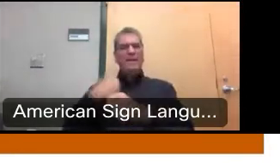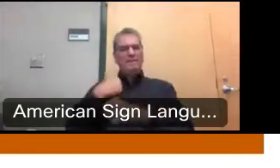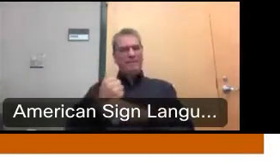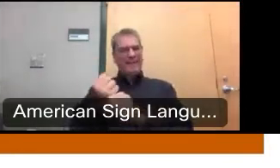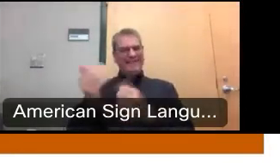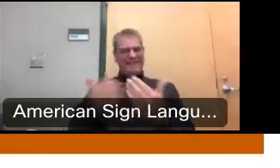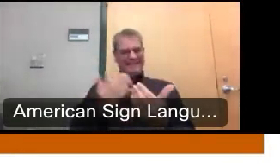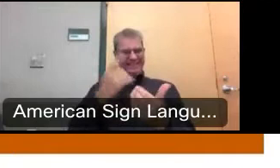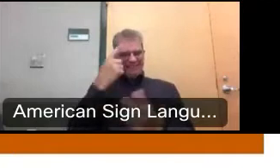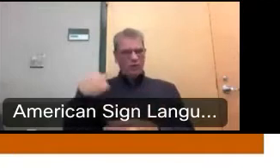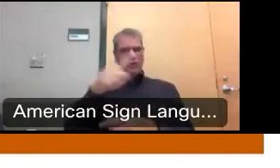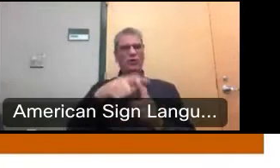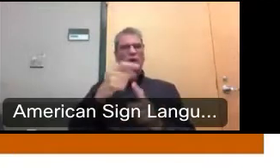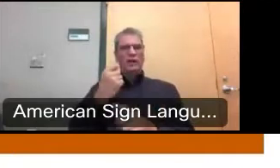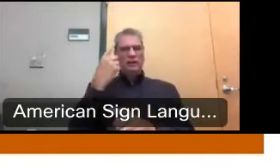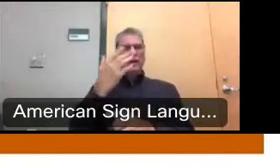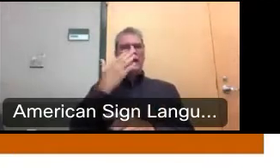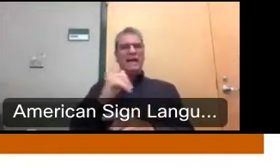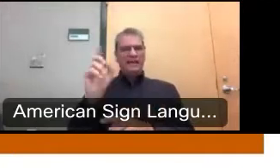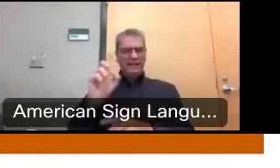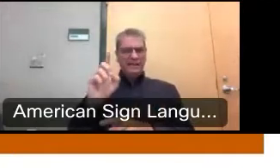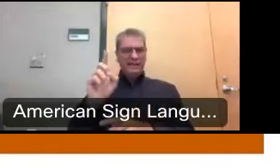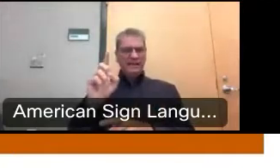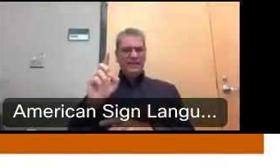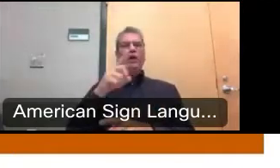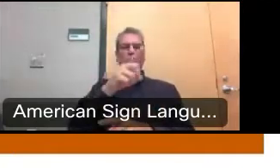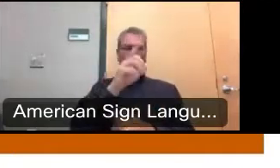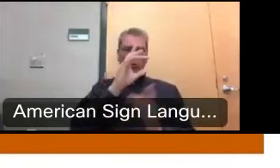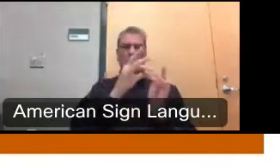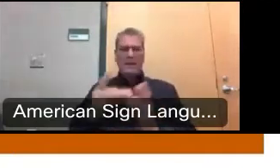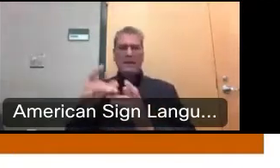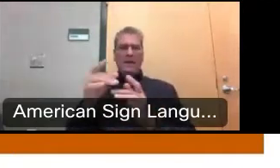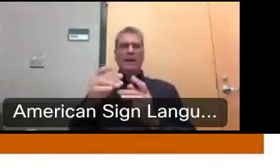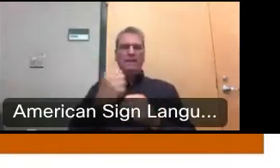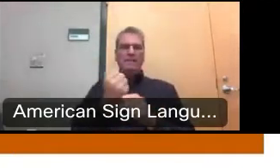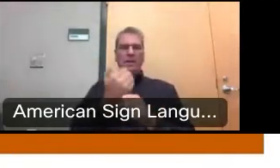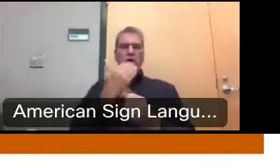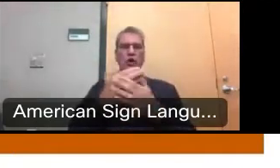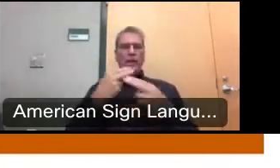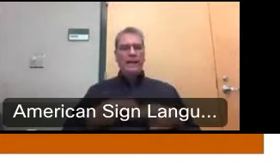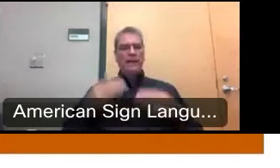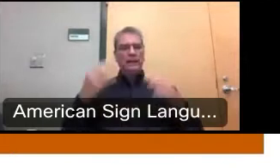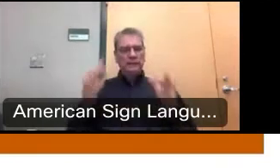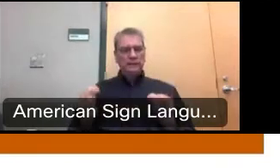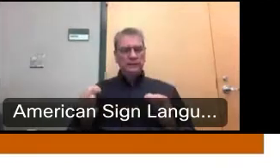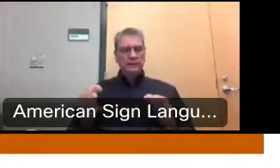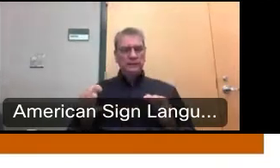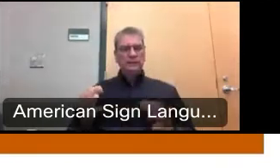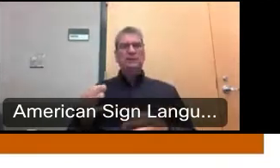understand diabetes of course, you're gonna make great health decisions. And so I landed in a field, like.173 "Texas Public Health Summit" (4113925120) I advertising colleagues